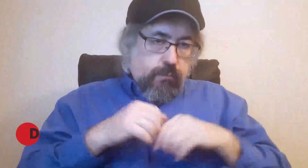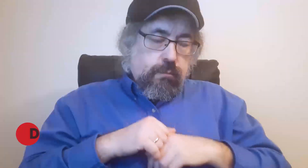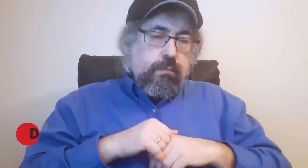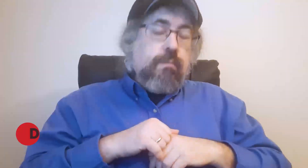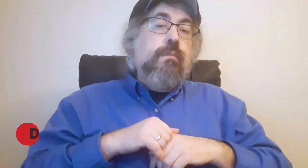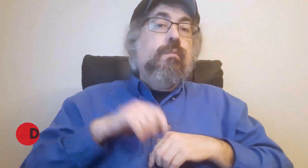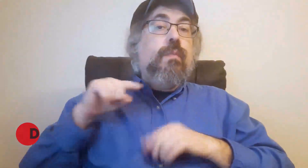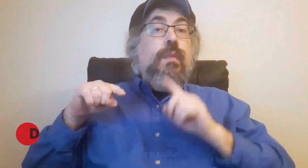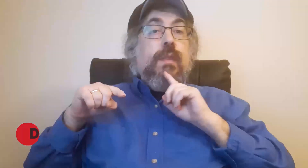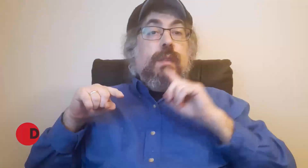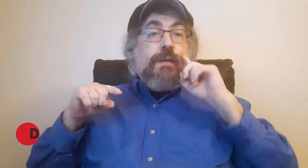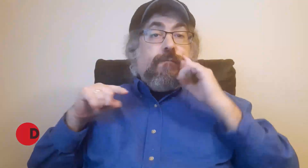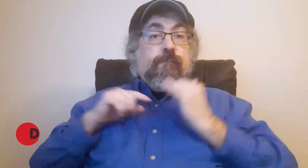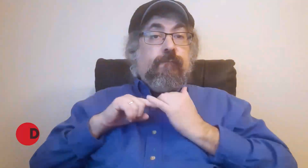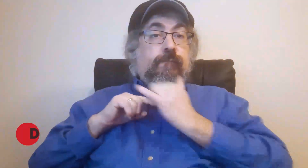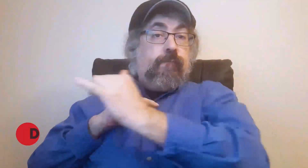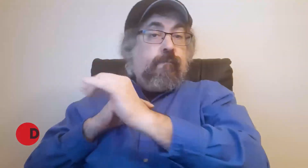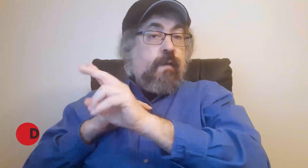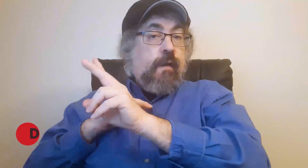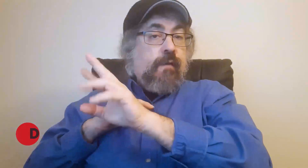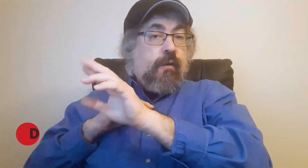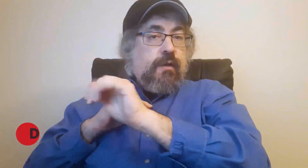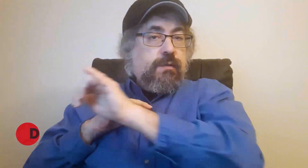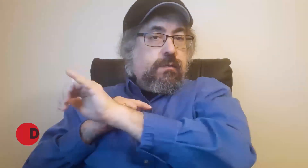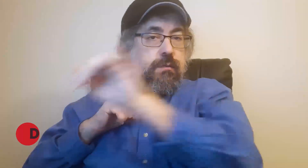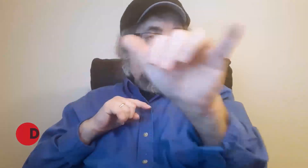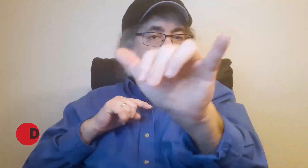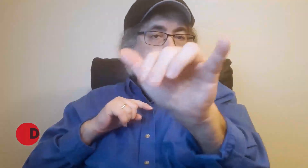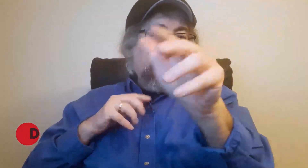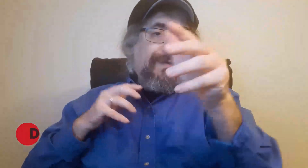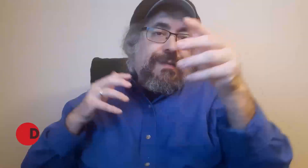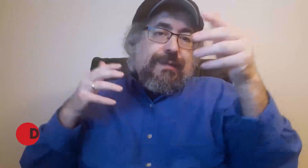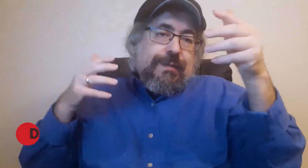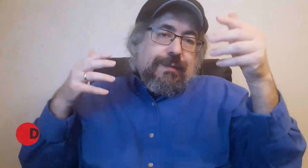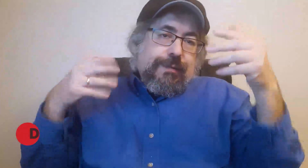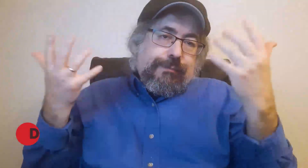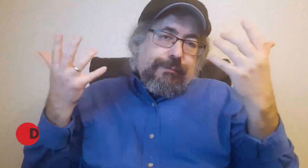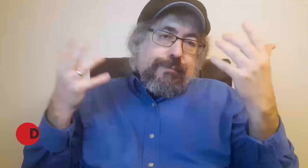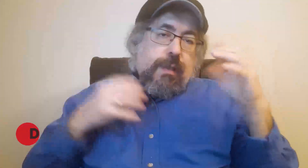What about Deaf people who use VRS?